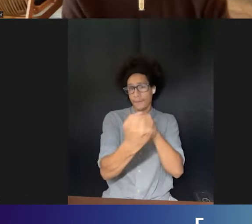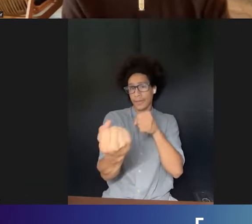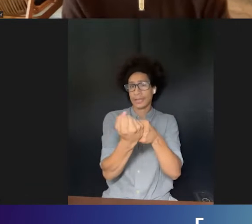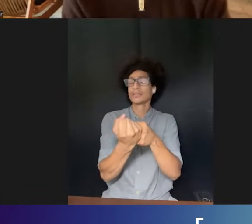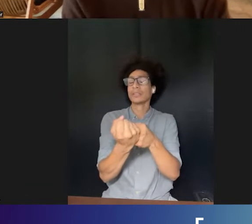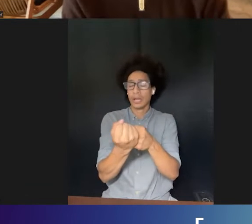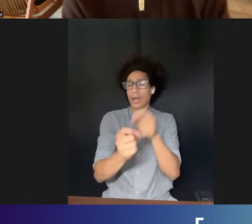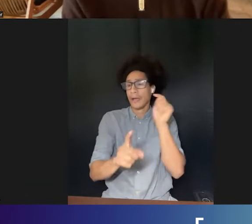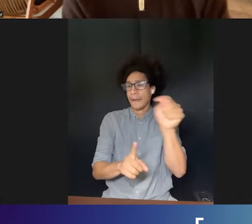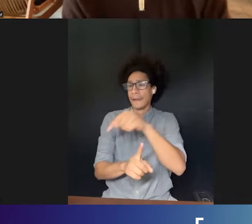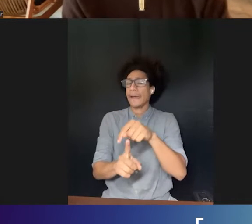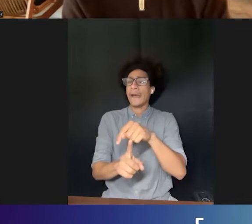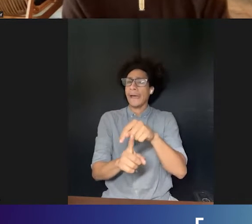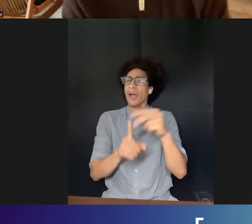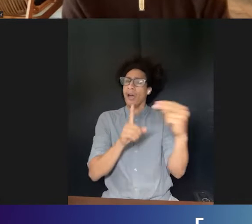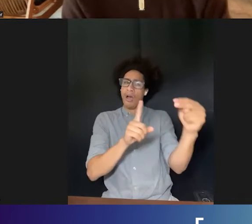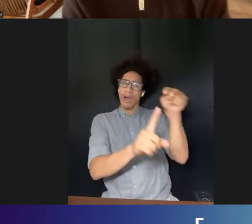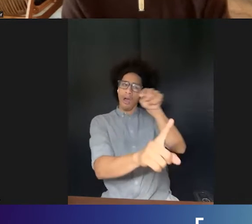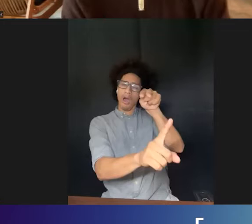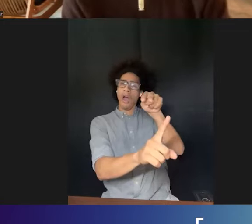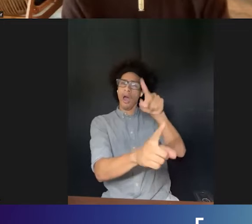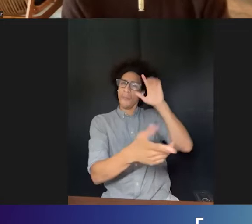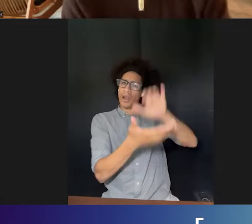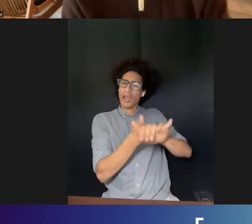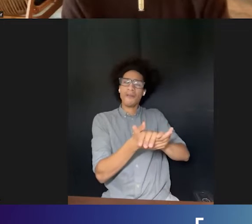somewhat of a divide and conquer model that the industry has used